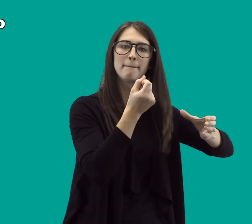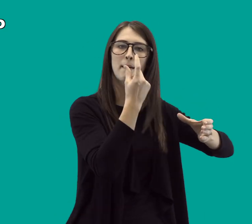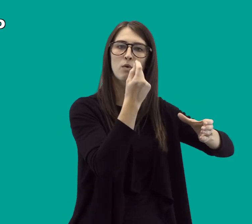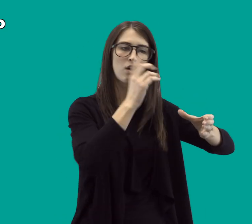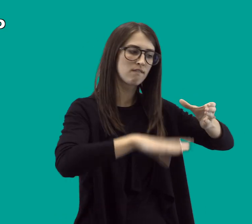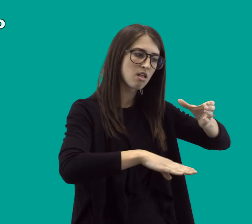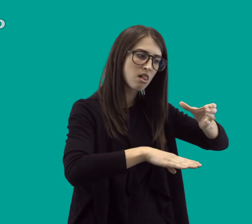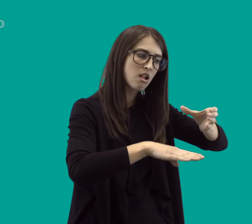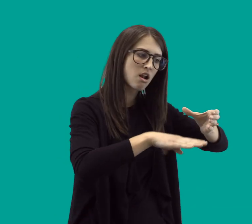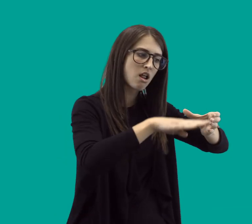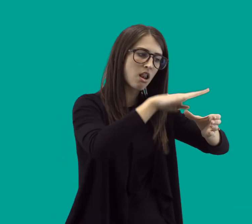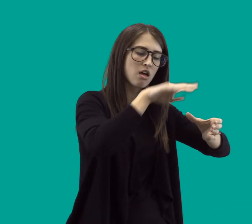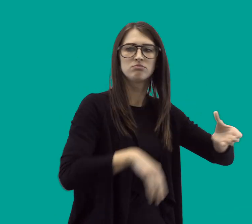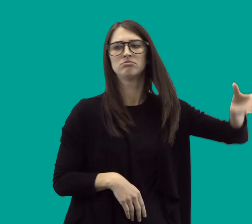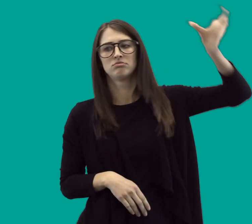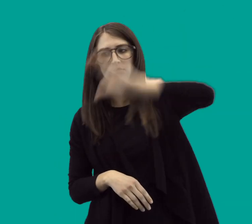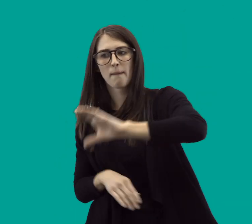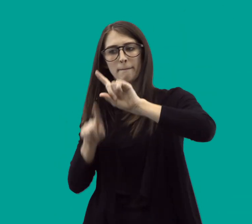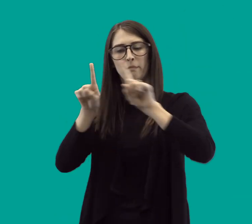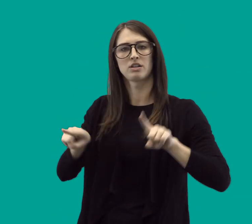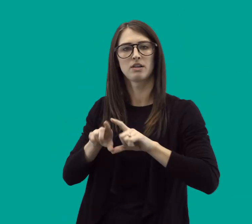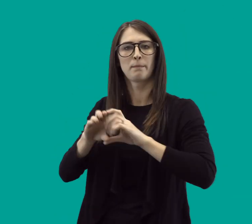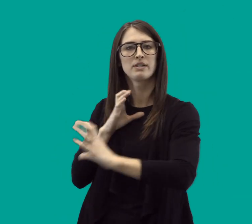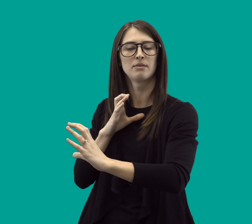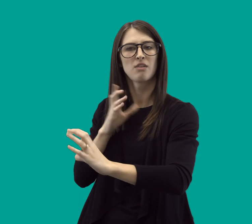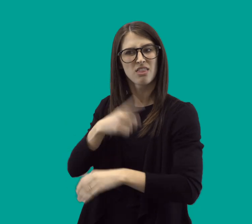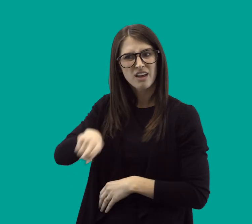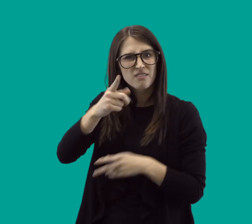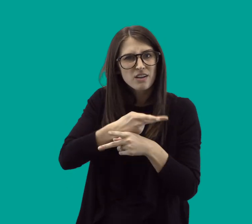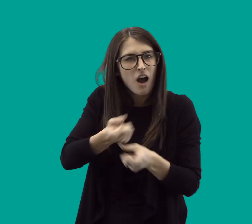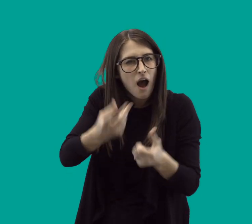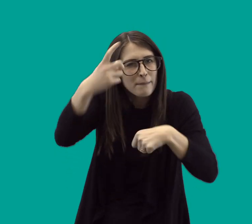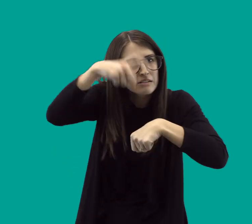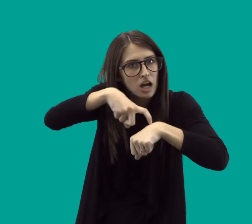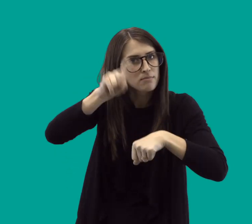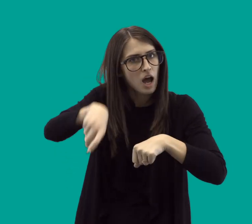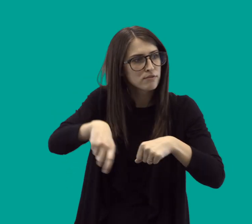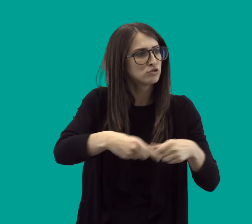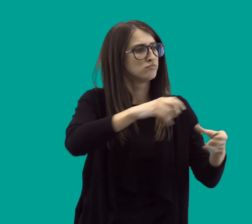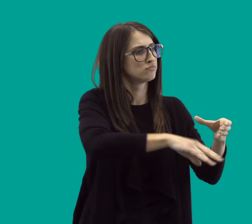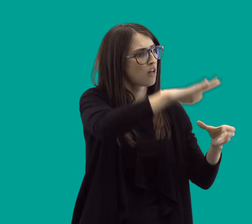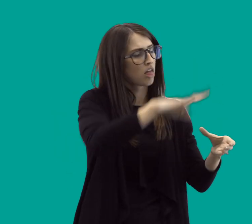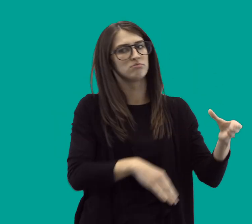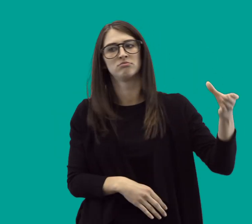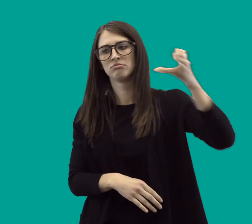pour it into the rectangular prism. They have to figure out how many times it takes to fill up the rectangular prism